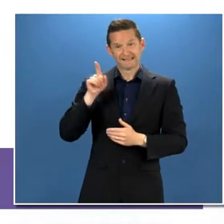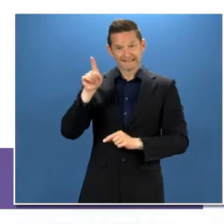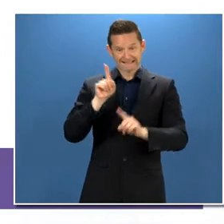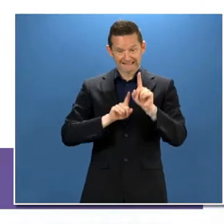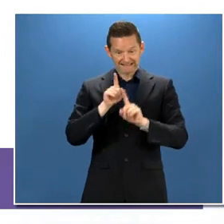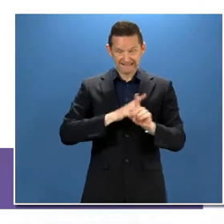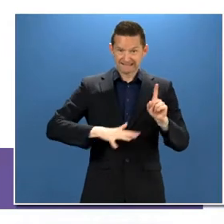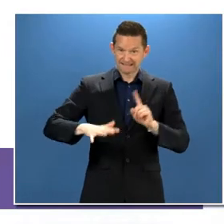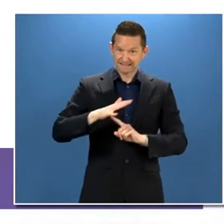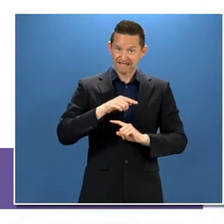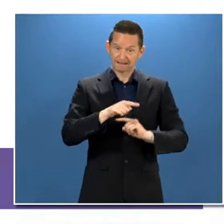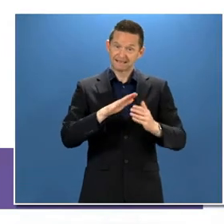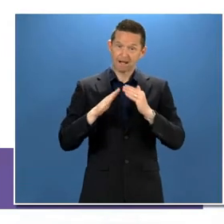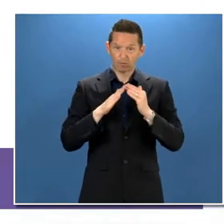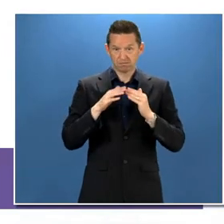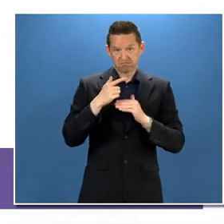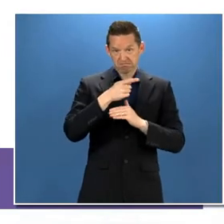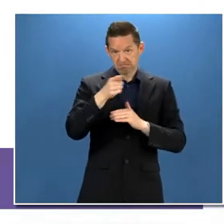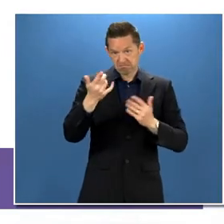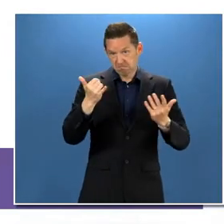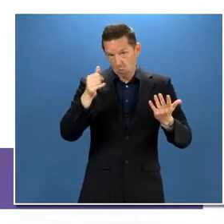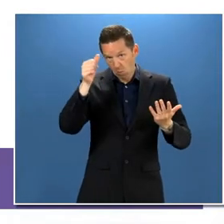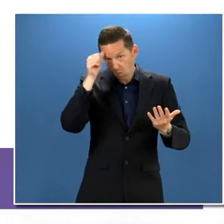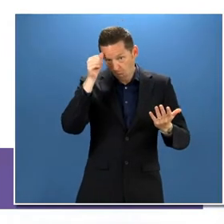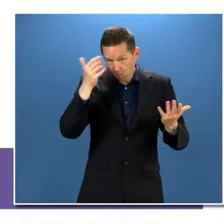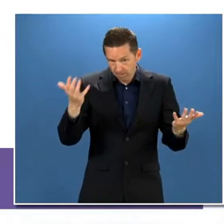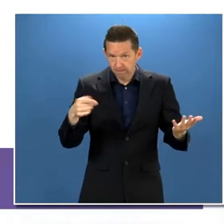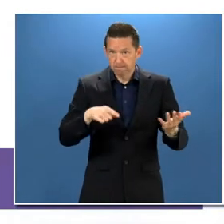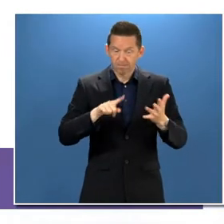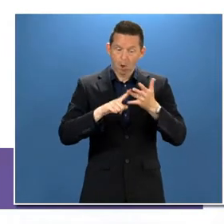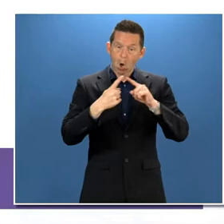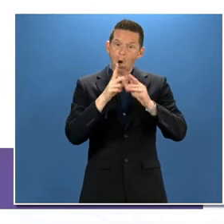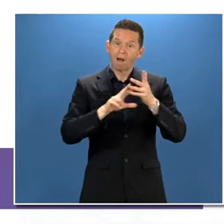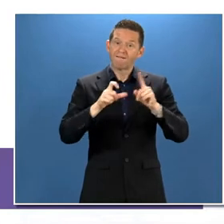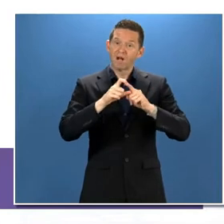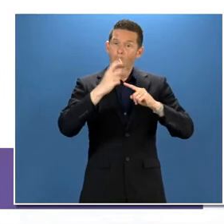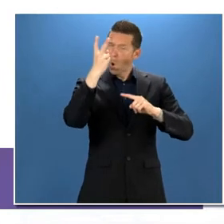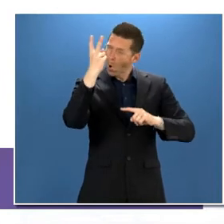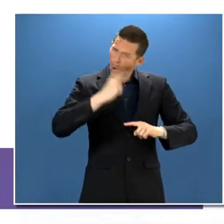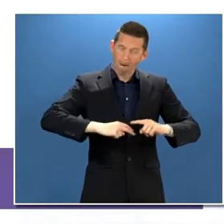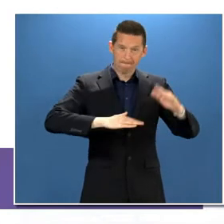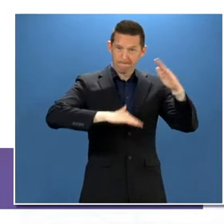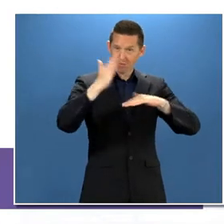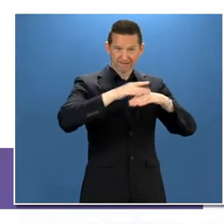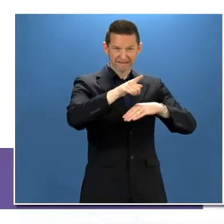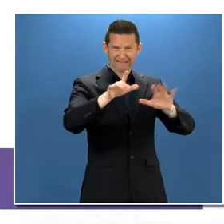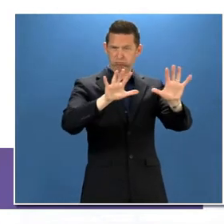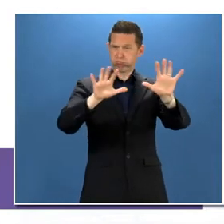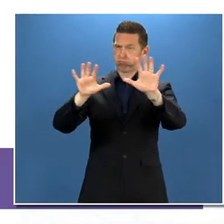built perhaps before a time when the wheelchair was invented, it is fair to